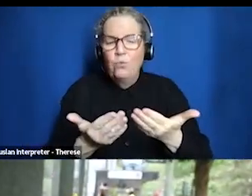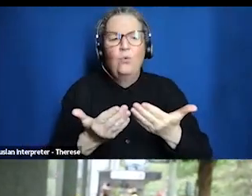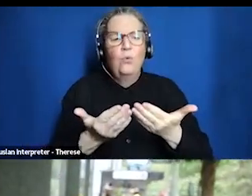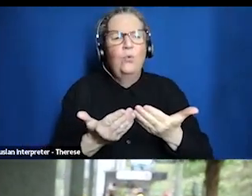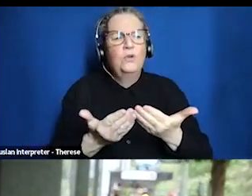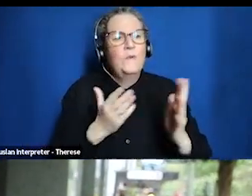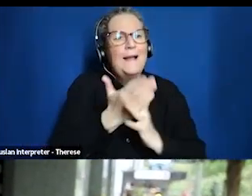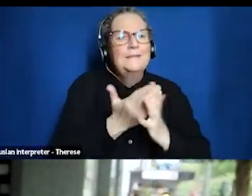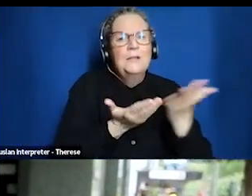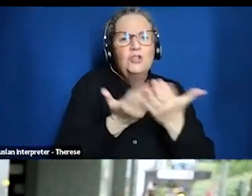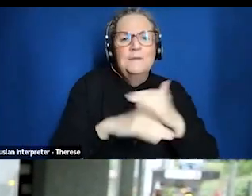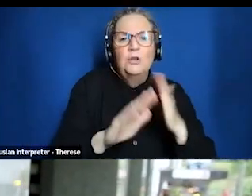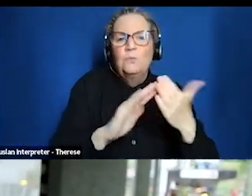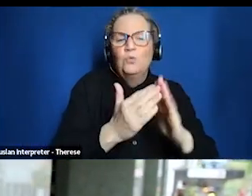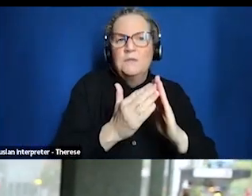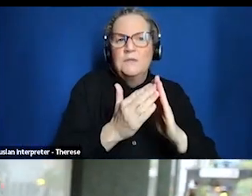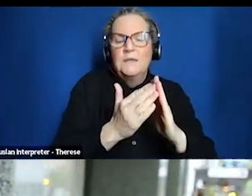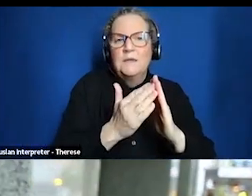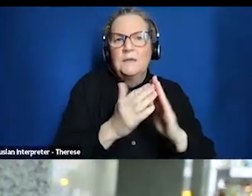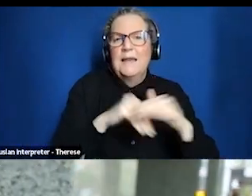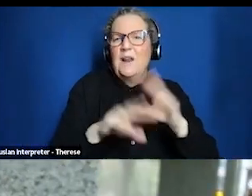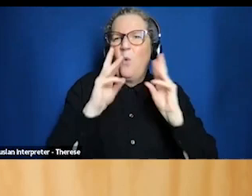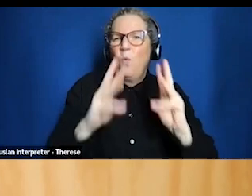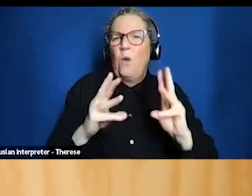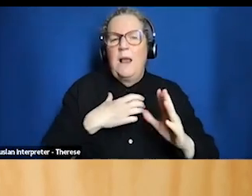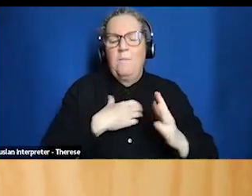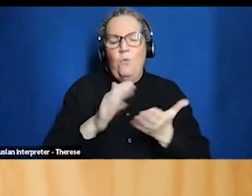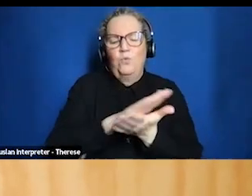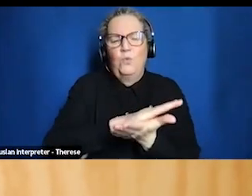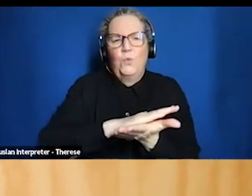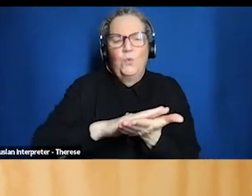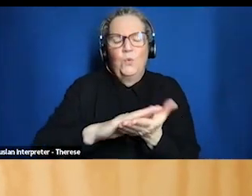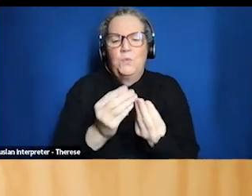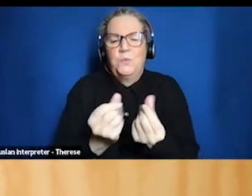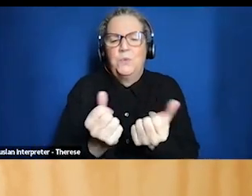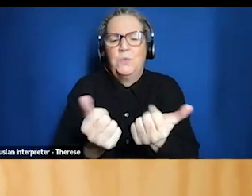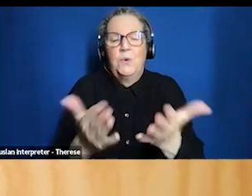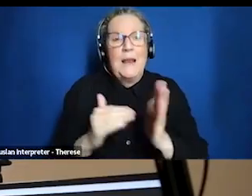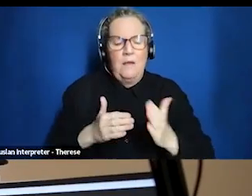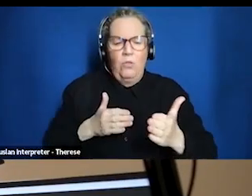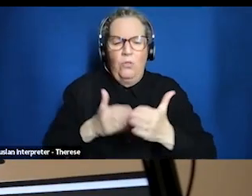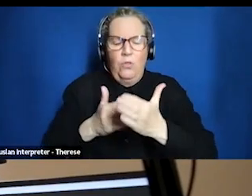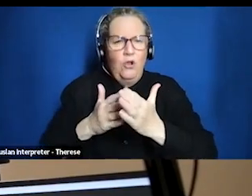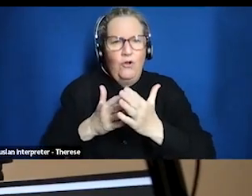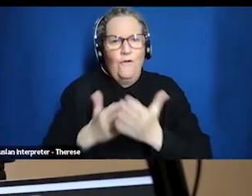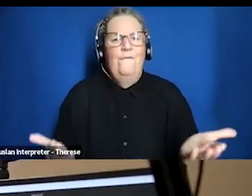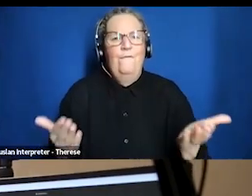in the community in a manner that is far more seamless than it presently is, and hopefully become a foundation